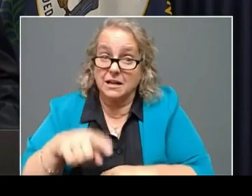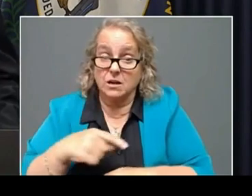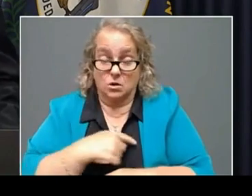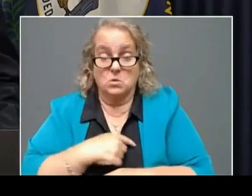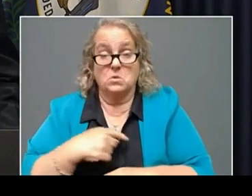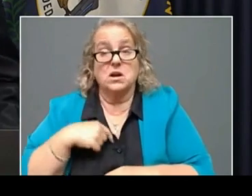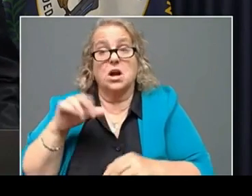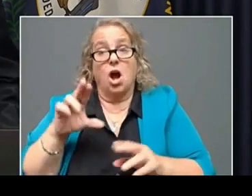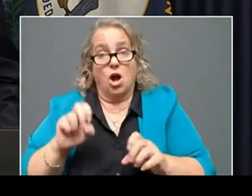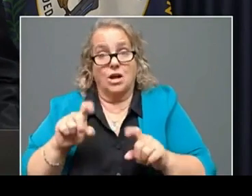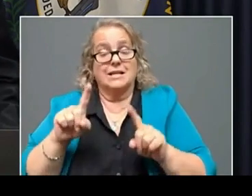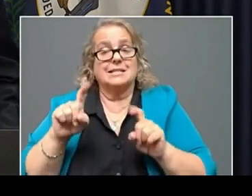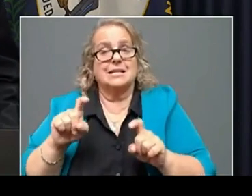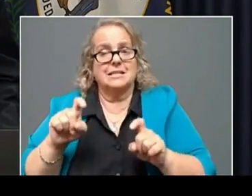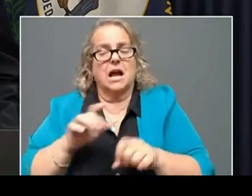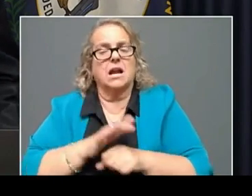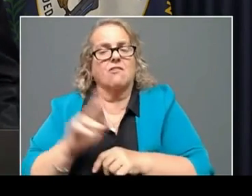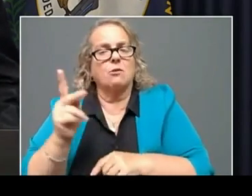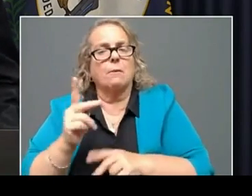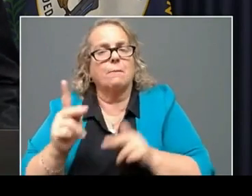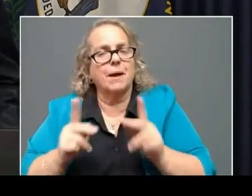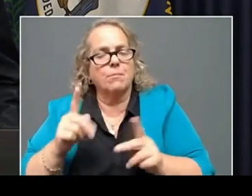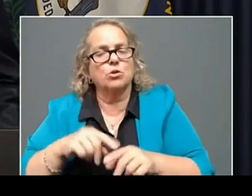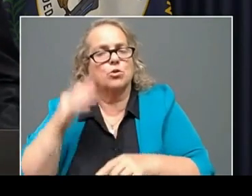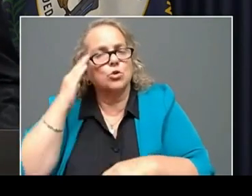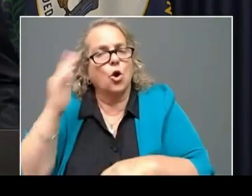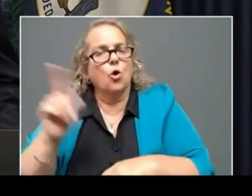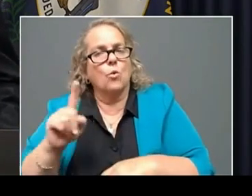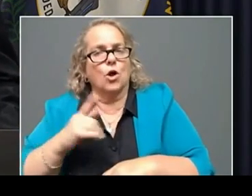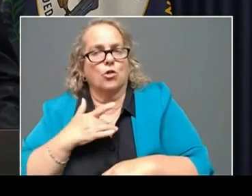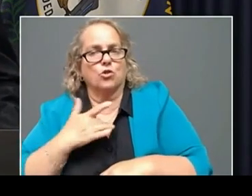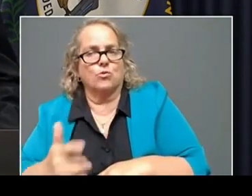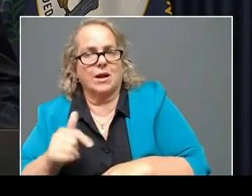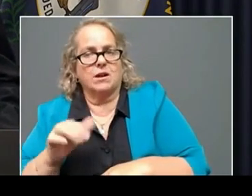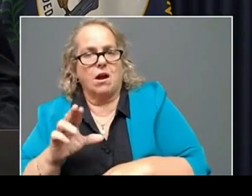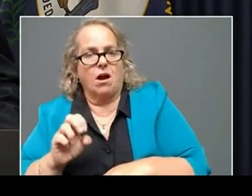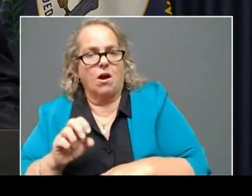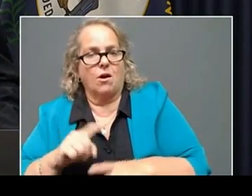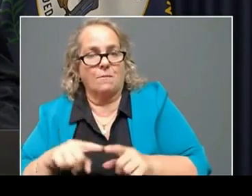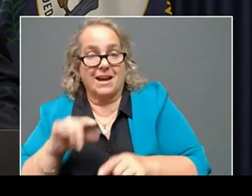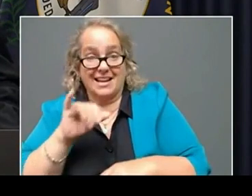the trend is going, but I'm not sure that's an overall uh, answer with